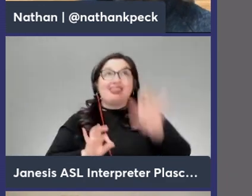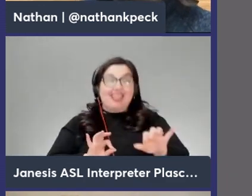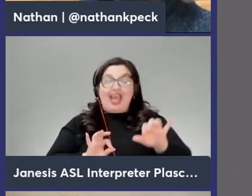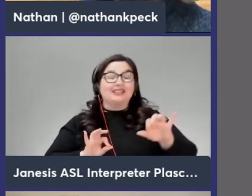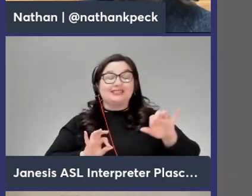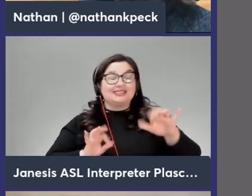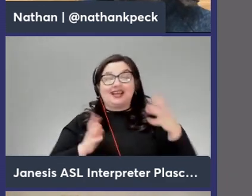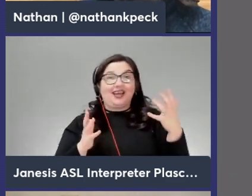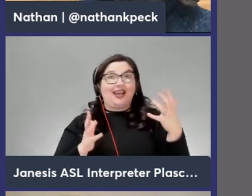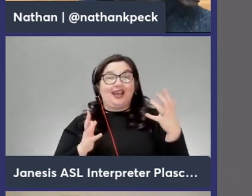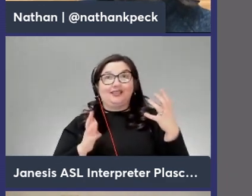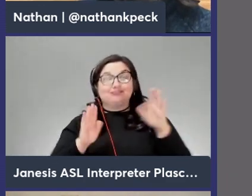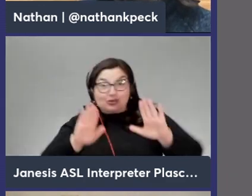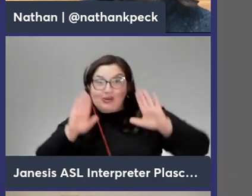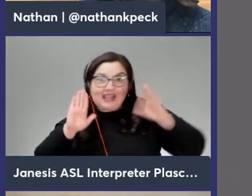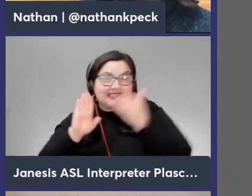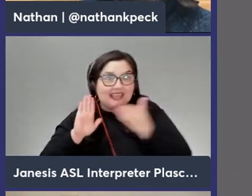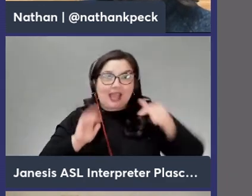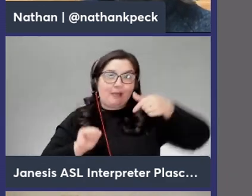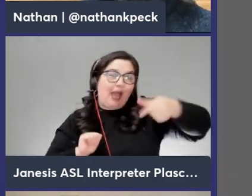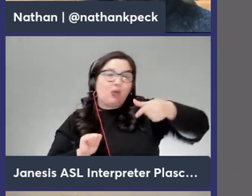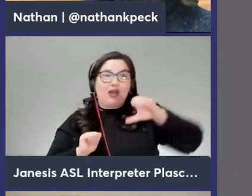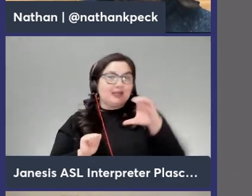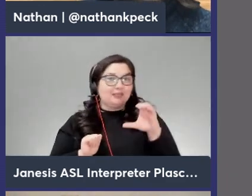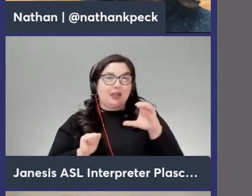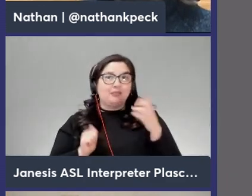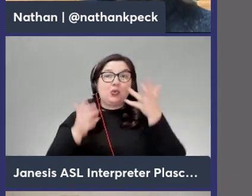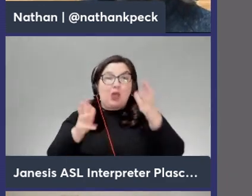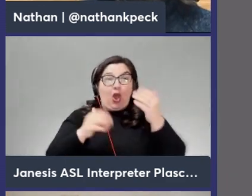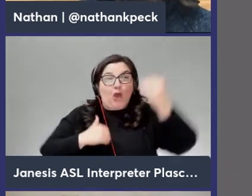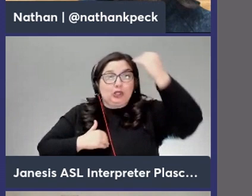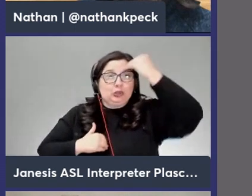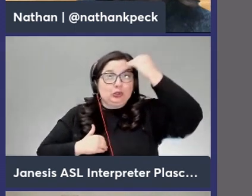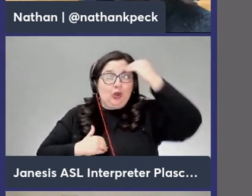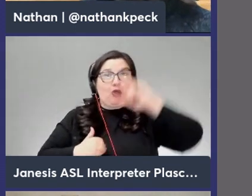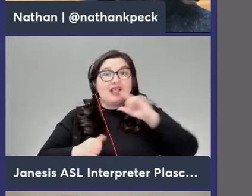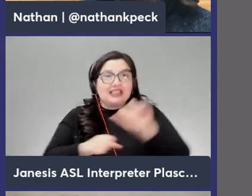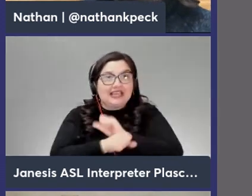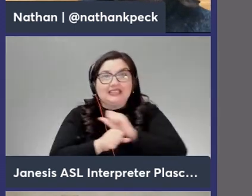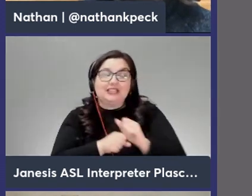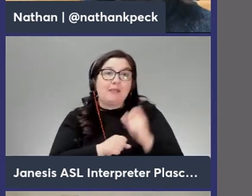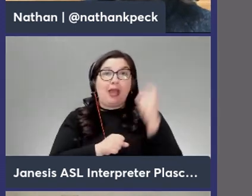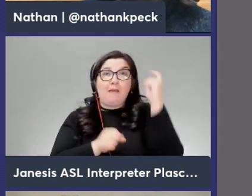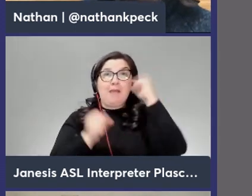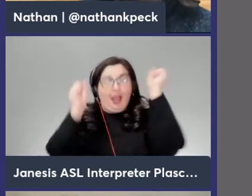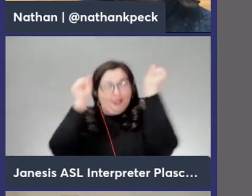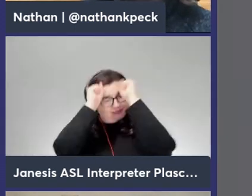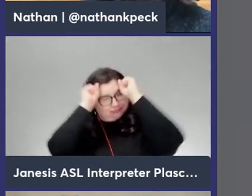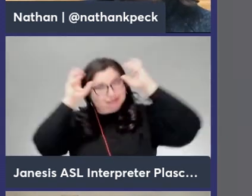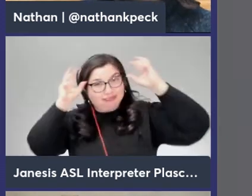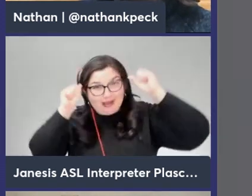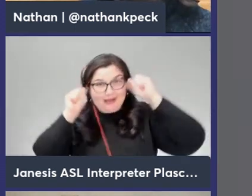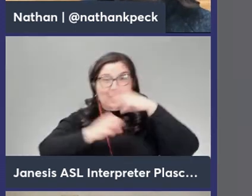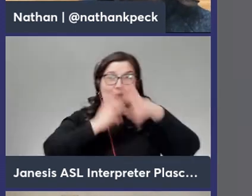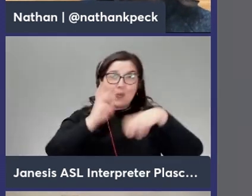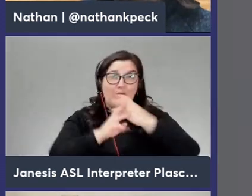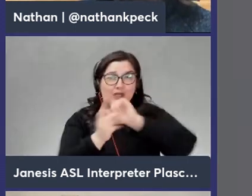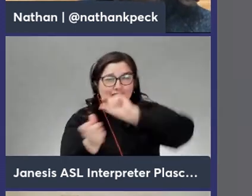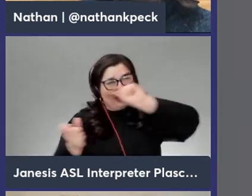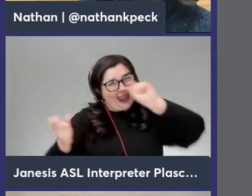is that we already know of legitimately mind-blowing, world-changing applications for full-scale quantum computers,